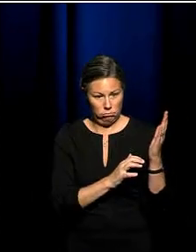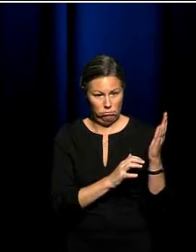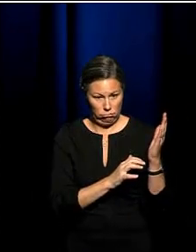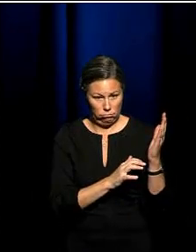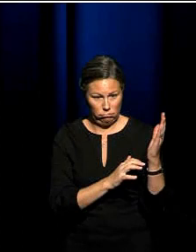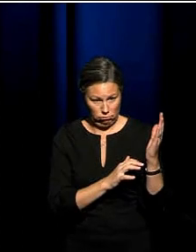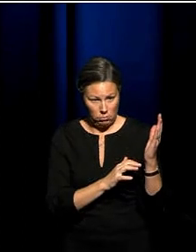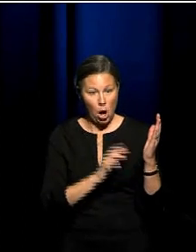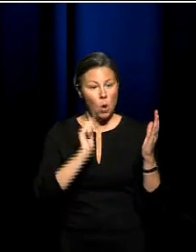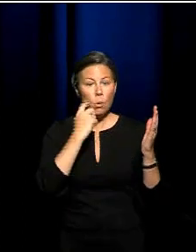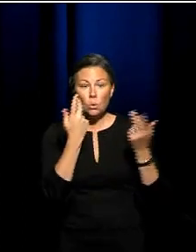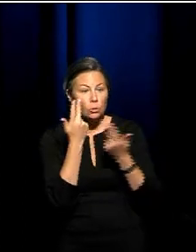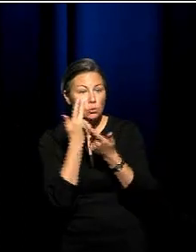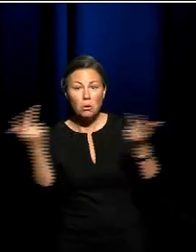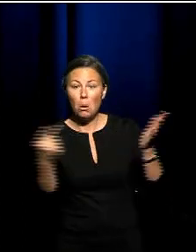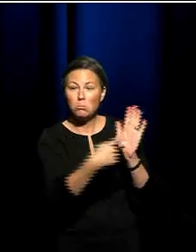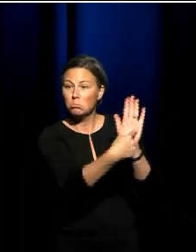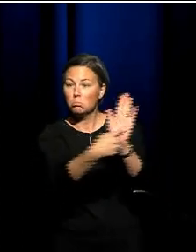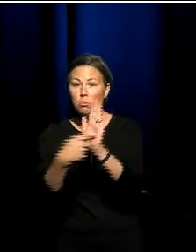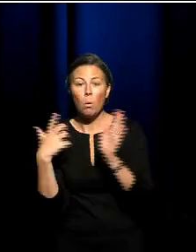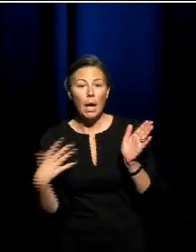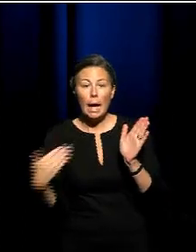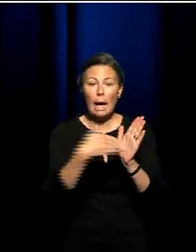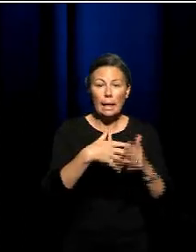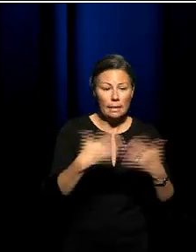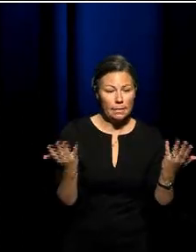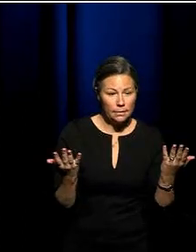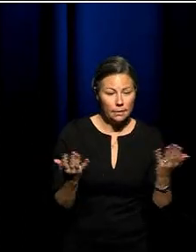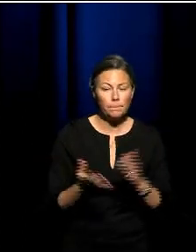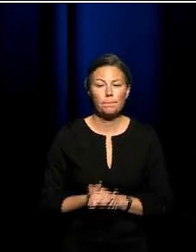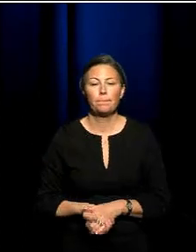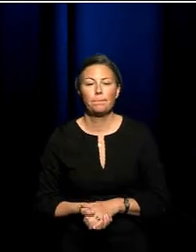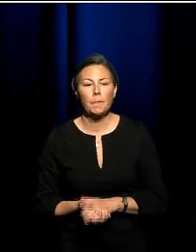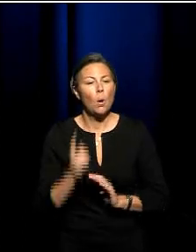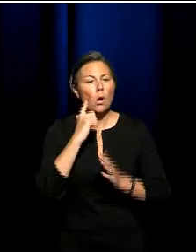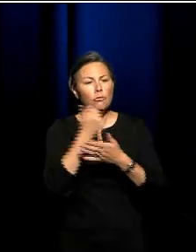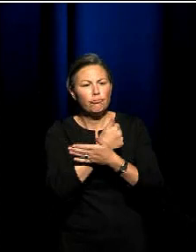submissions in response. There will also be regular community forums to enable